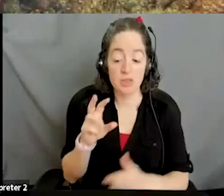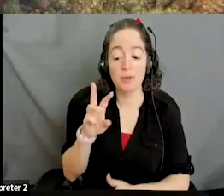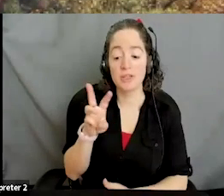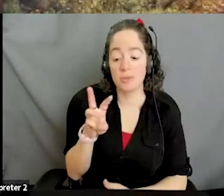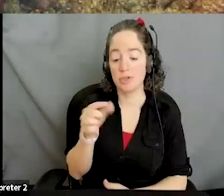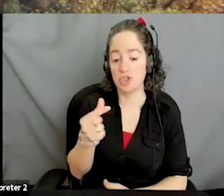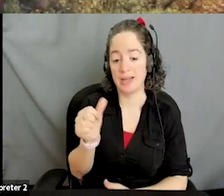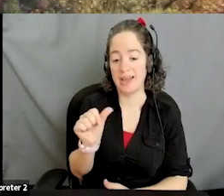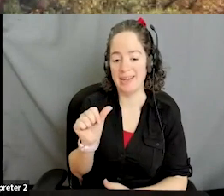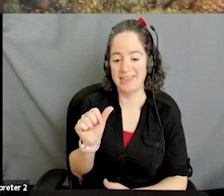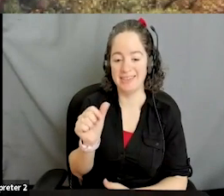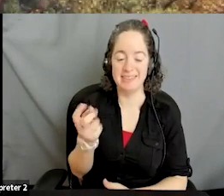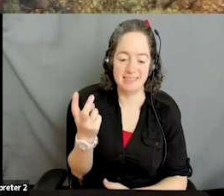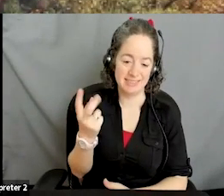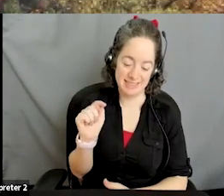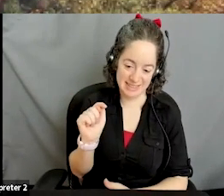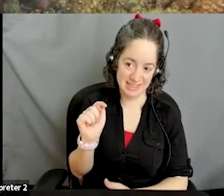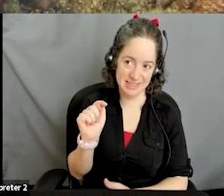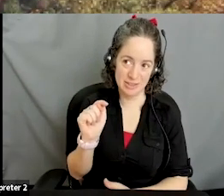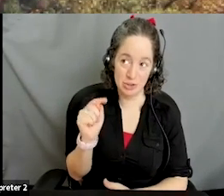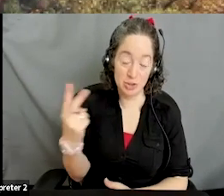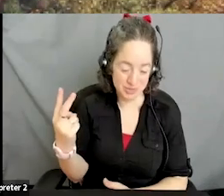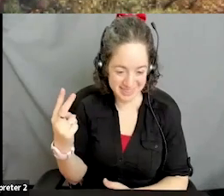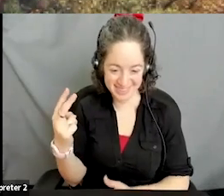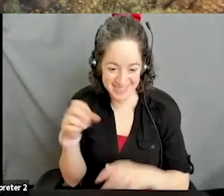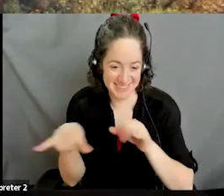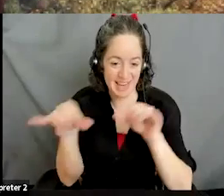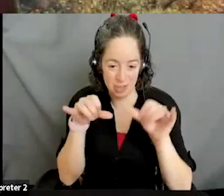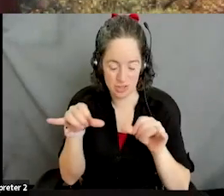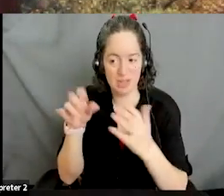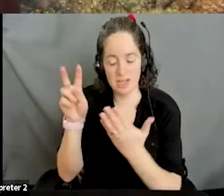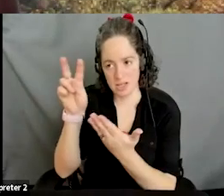I got lost and spent a lot of time roaming in circles for a while there,